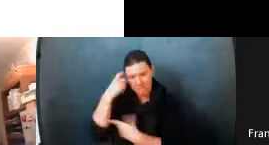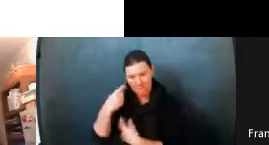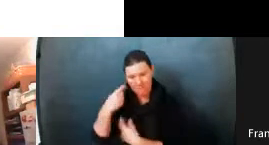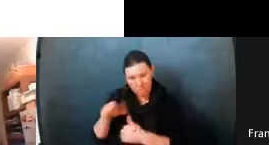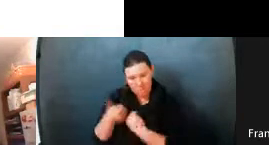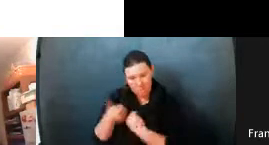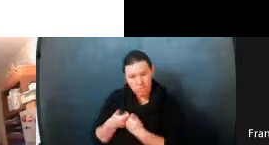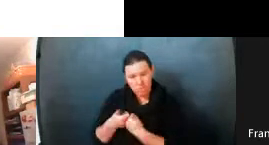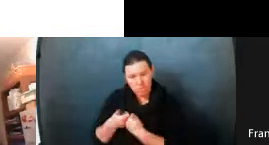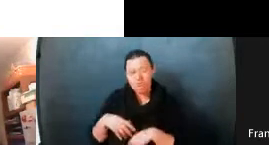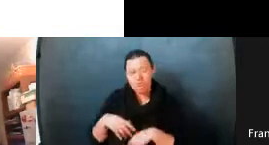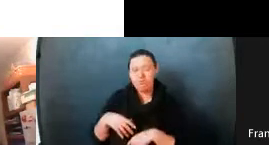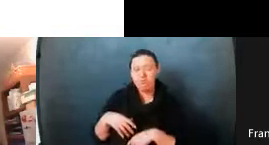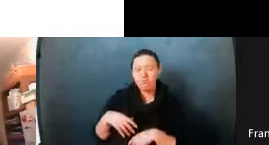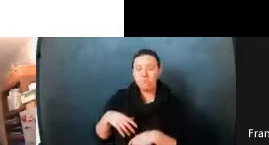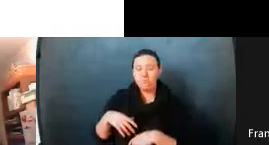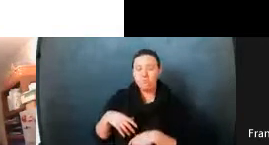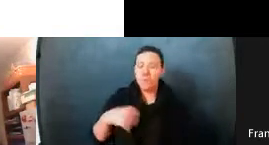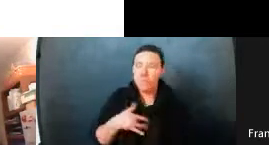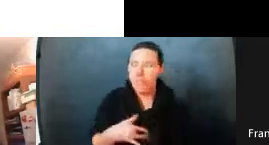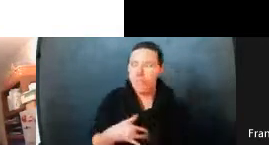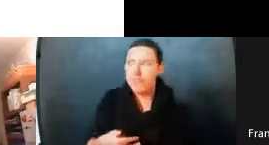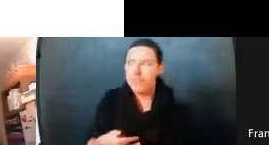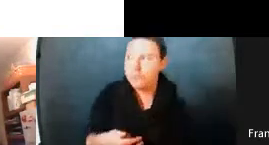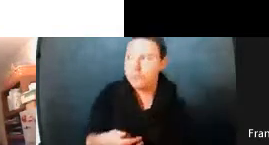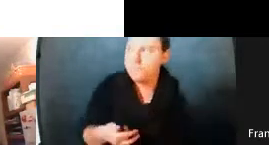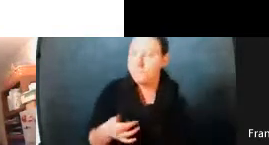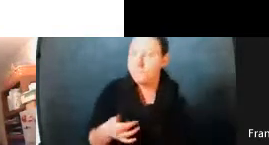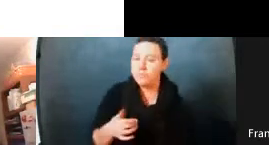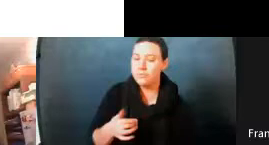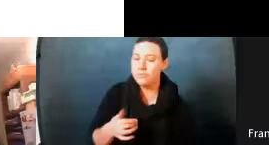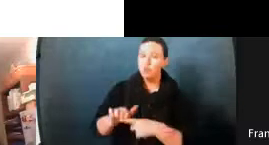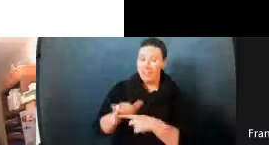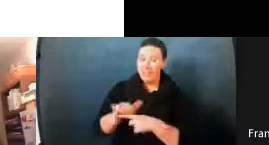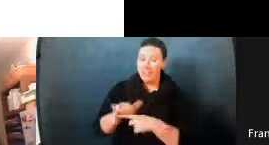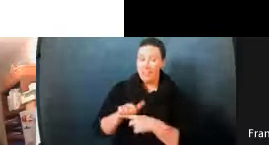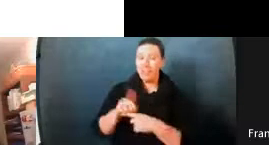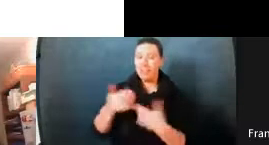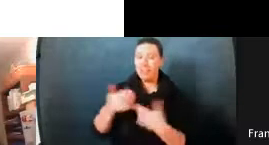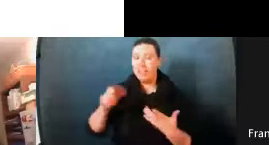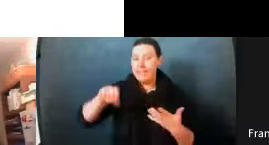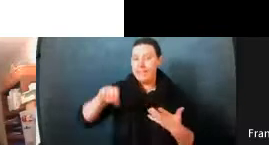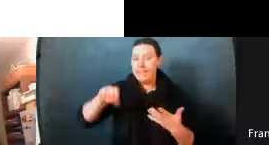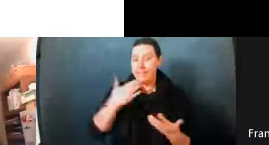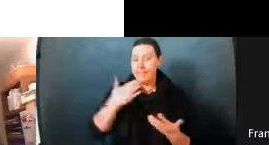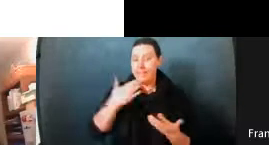but it feels like, it seems like every single hospital,